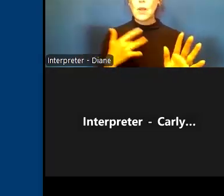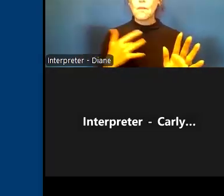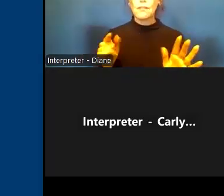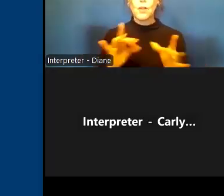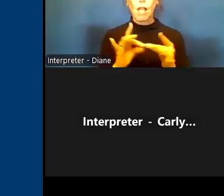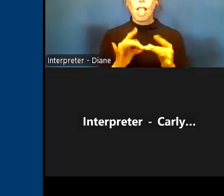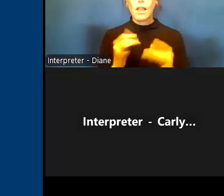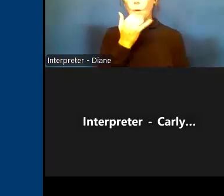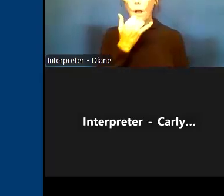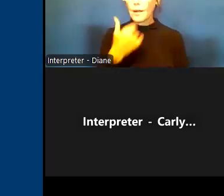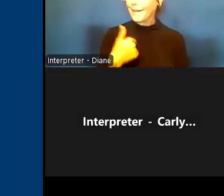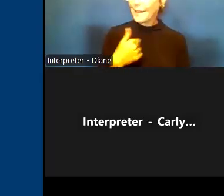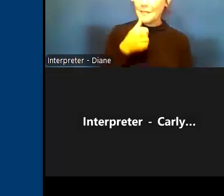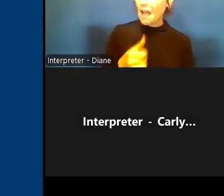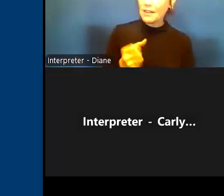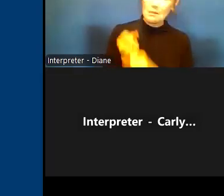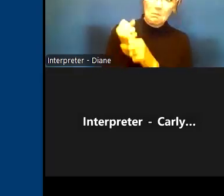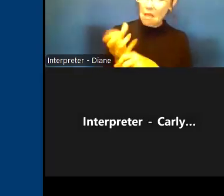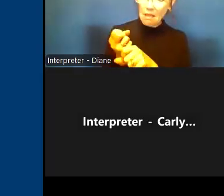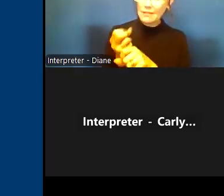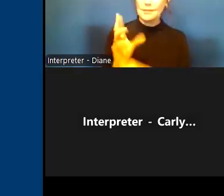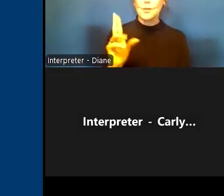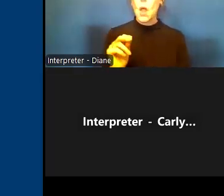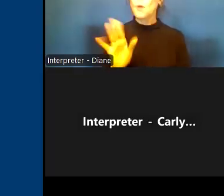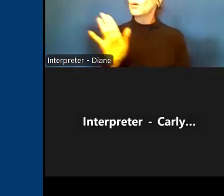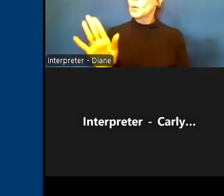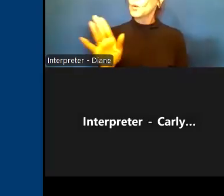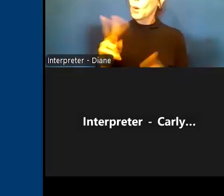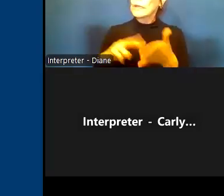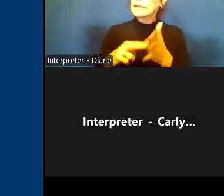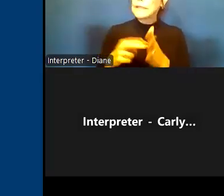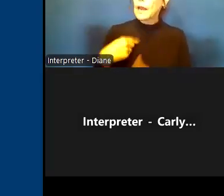to jump down your throat it's the intent in my opinion that's that matters most to